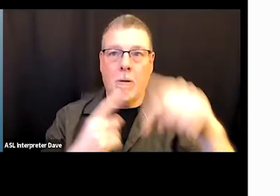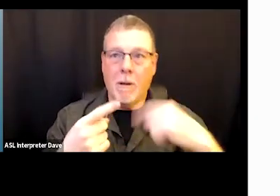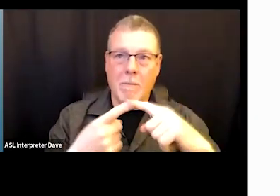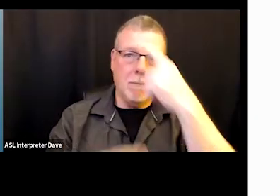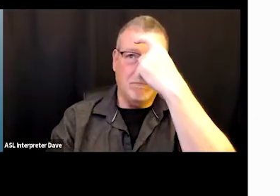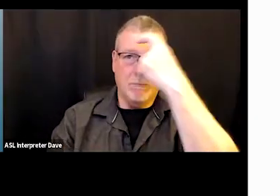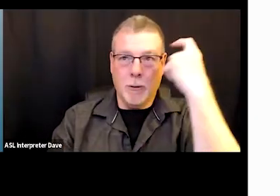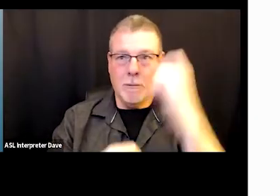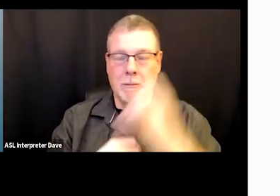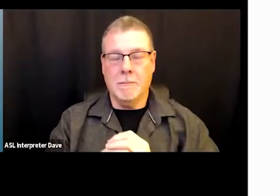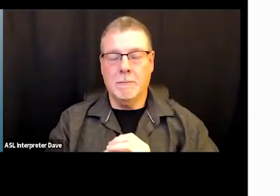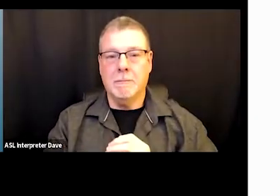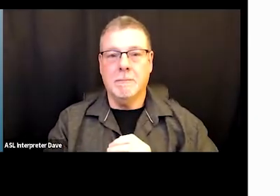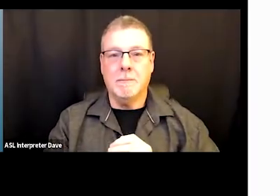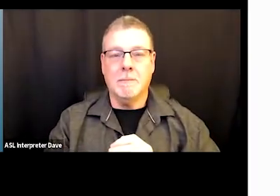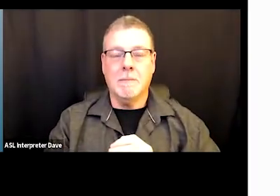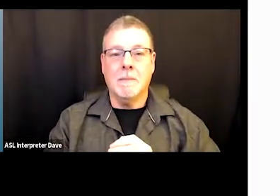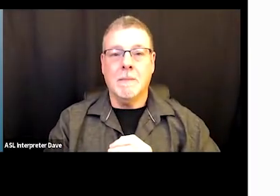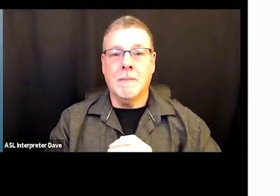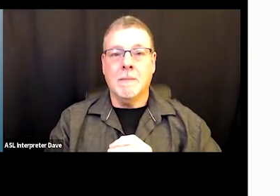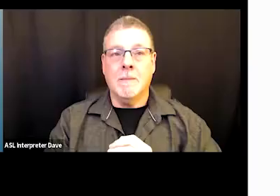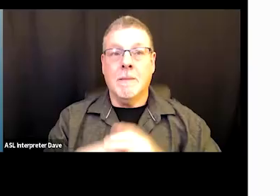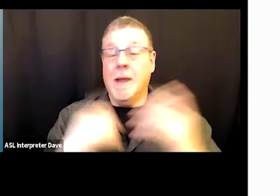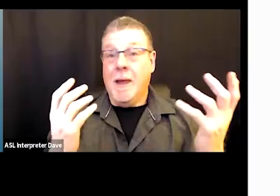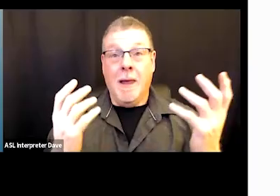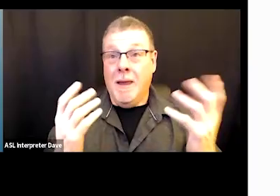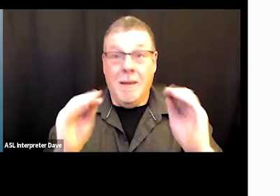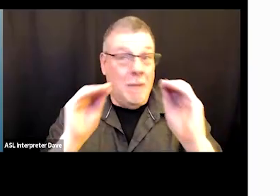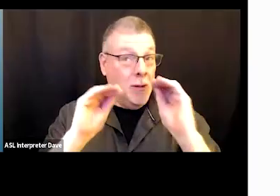And they've just been taught,